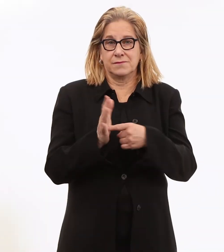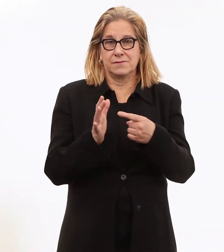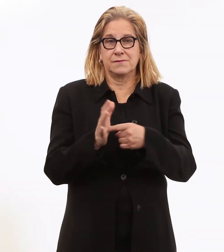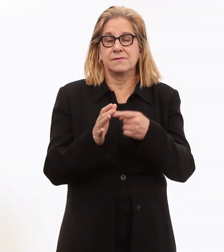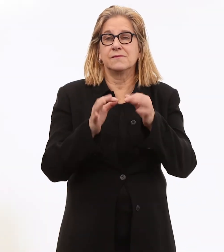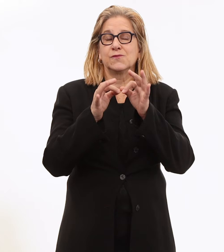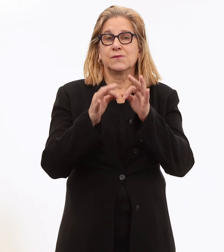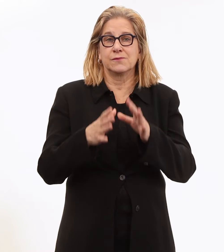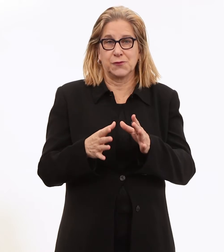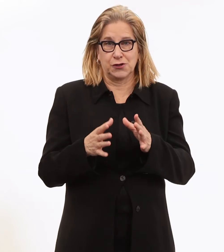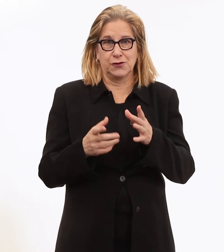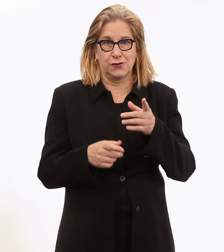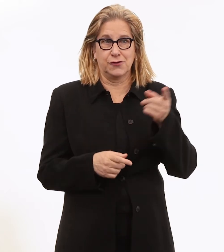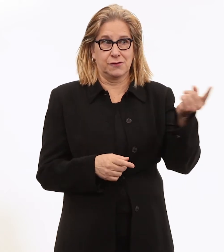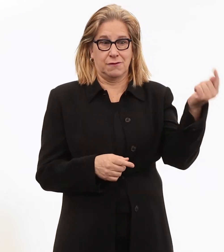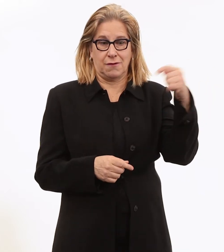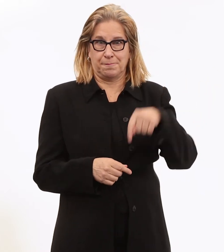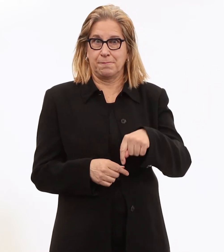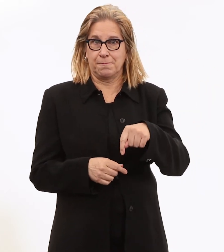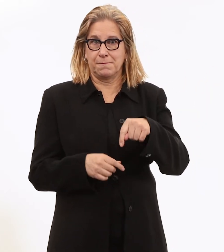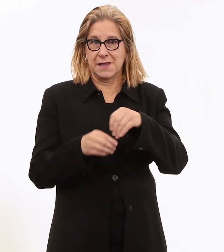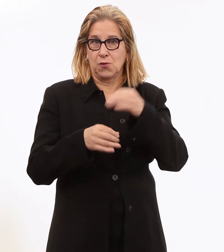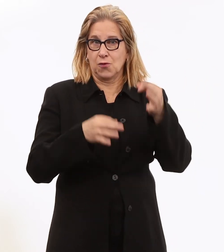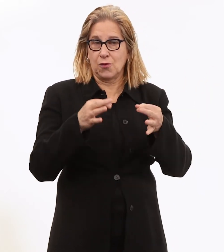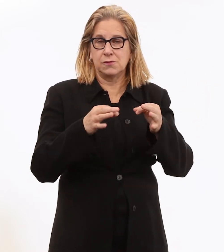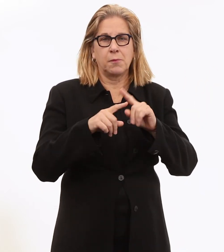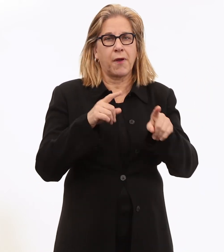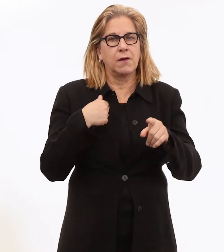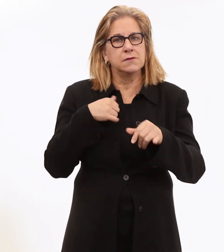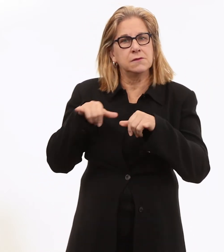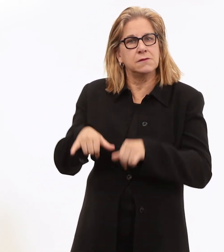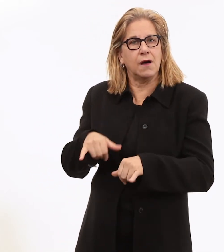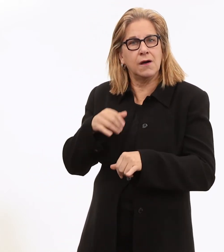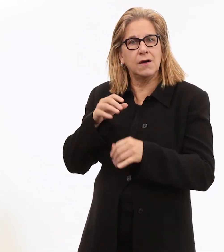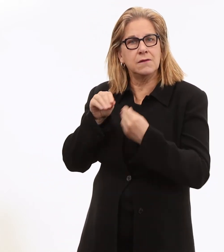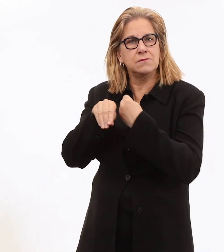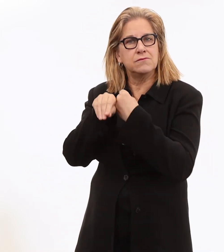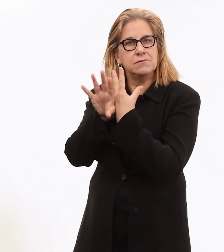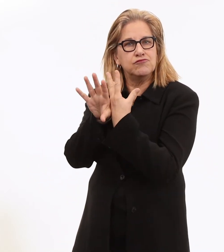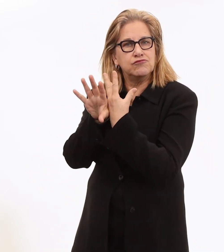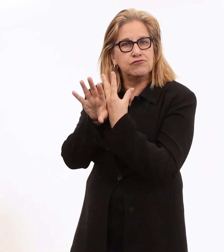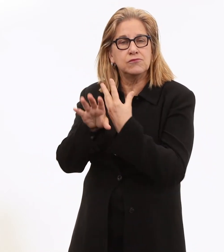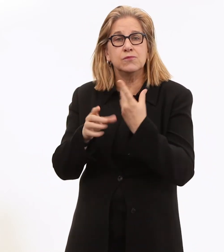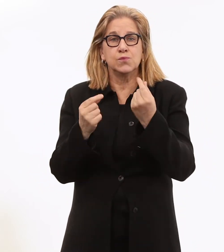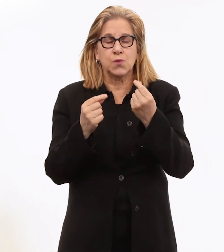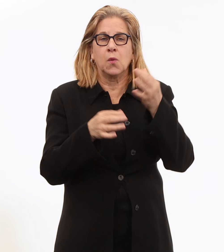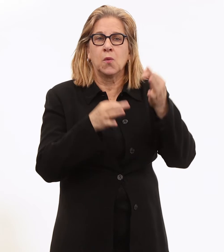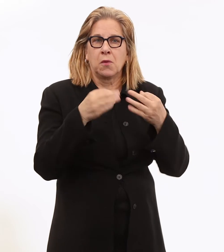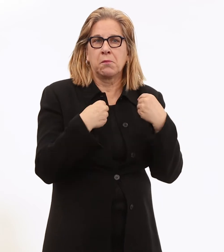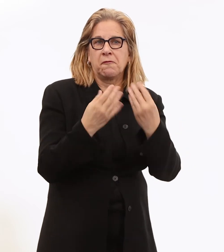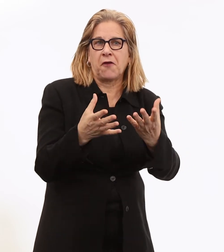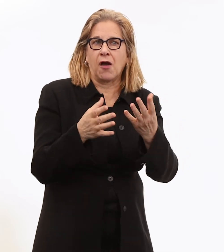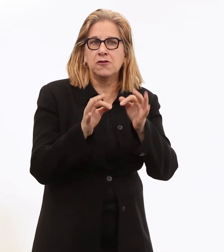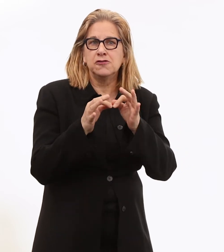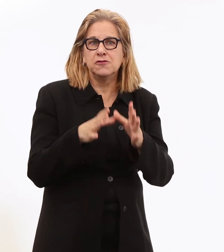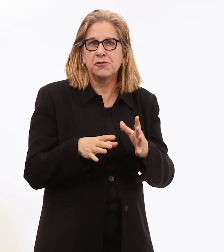In some cases the court may provide an interpreter using video remote interpreting. If this is the case, the courtroom will have